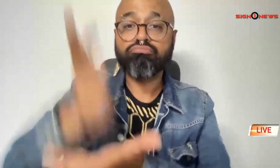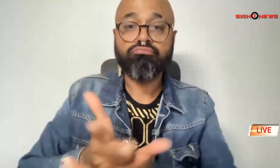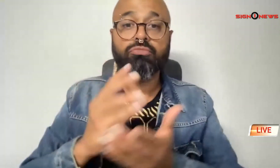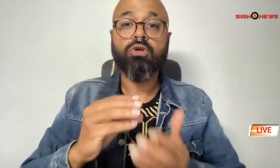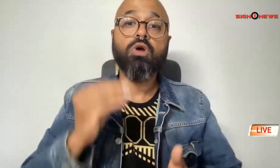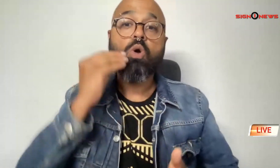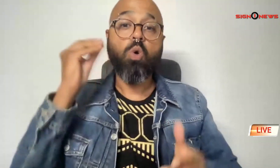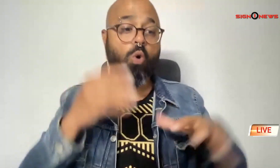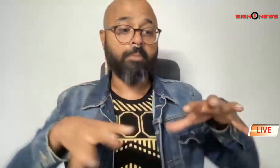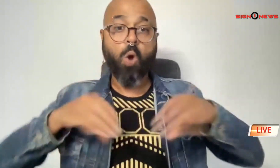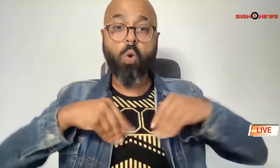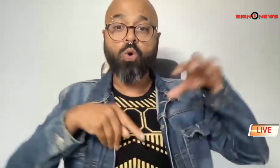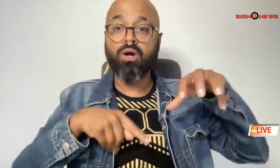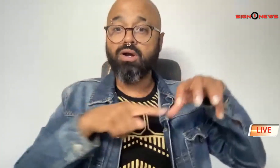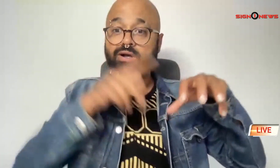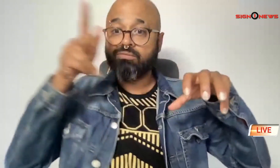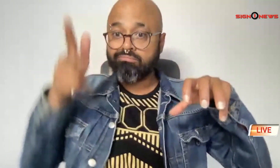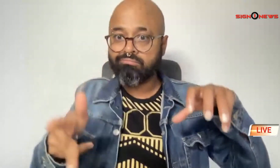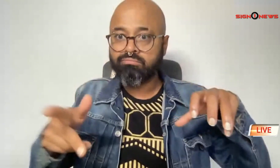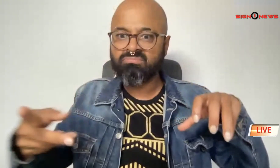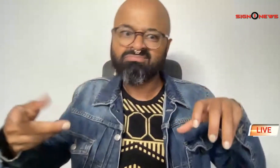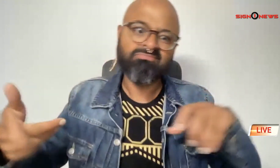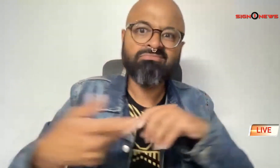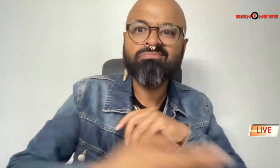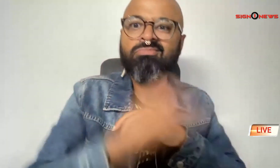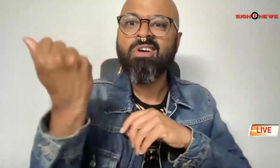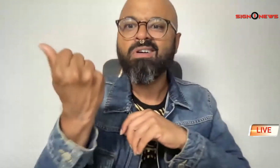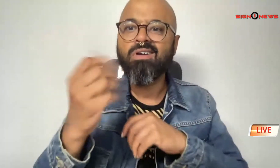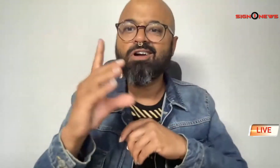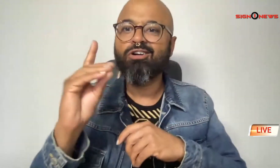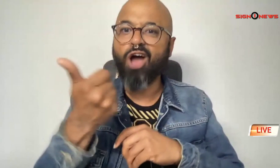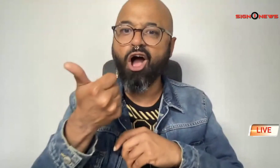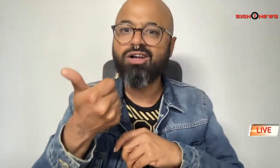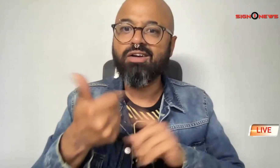a truck pulls up to the owner's home and takes the dog from the yard